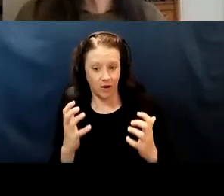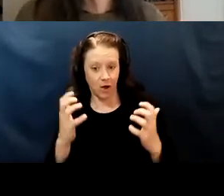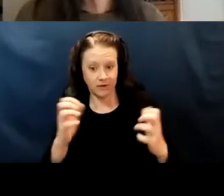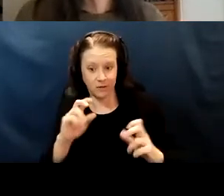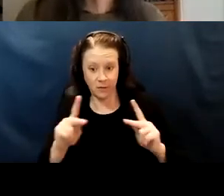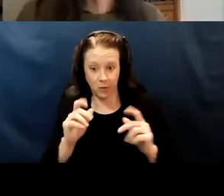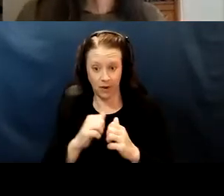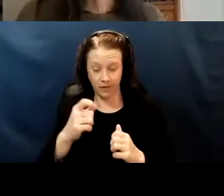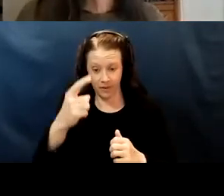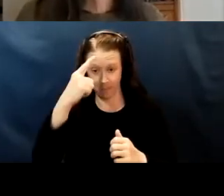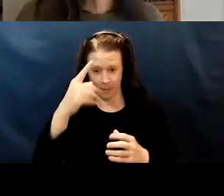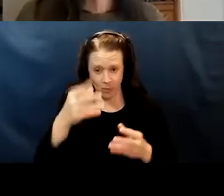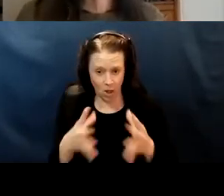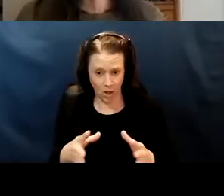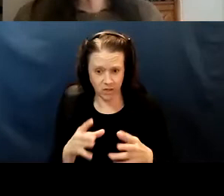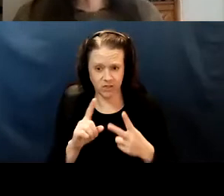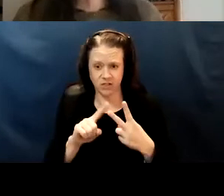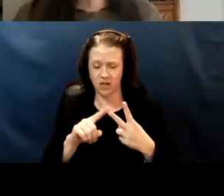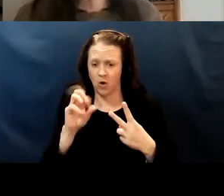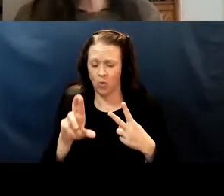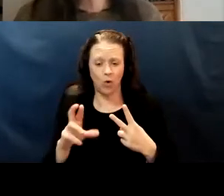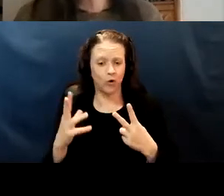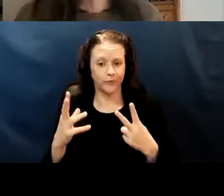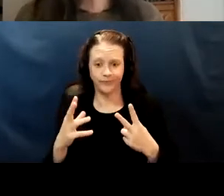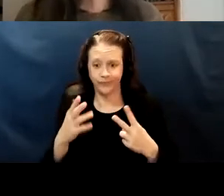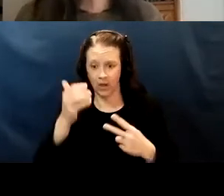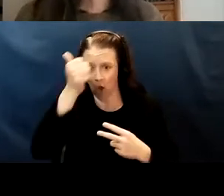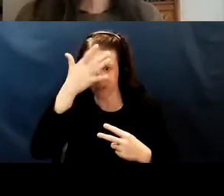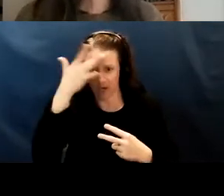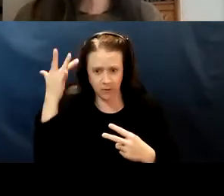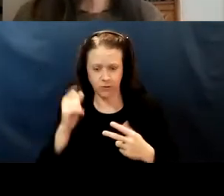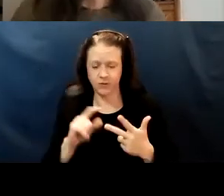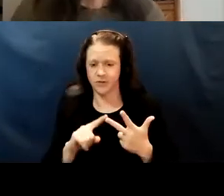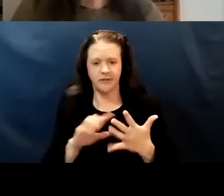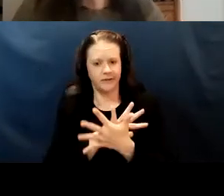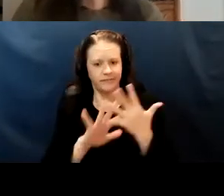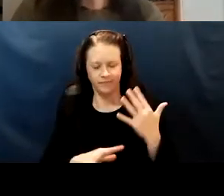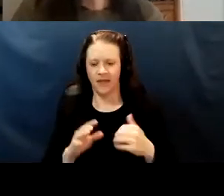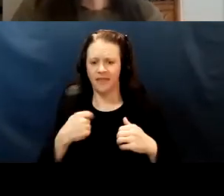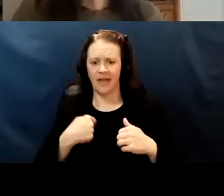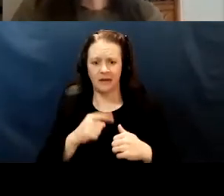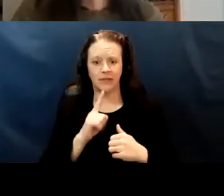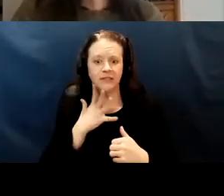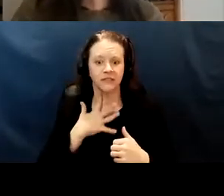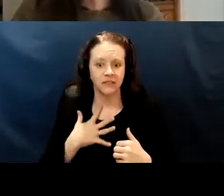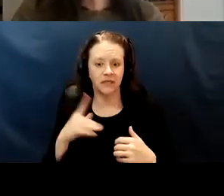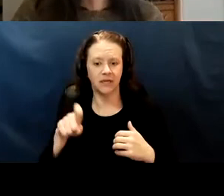loss or Alzheimer's, are desperate for activities and for ways to connect. They allow people to focus on the present